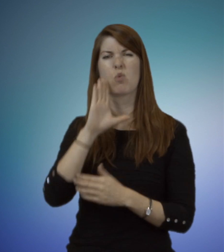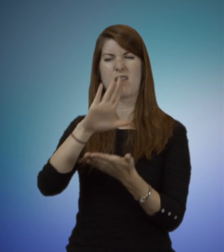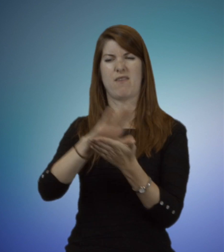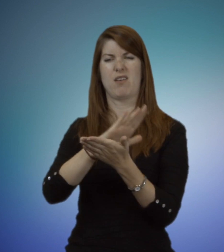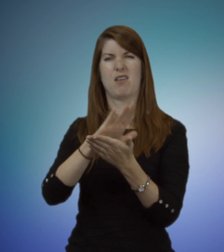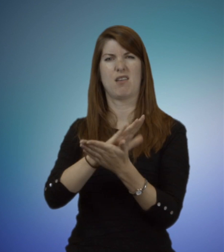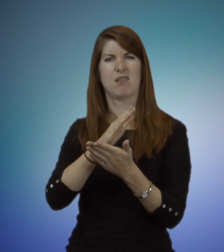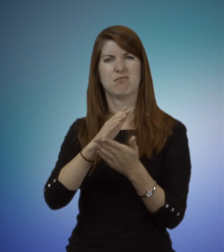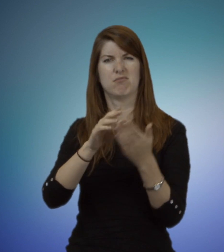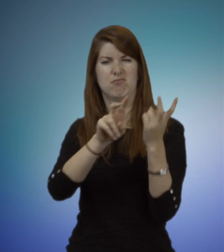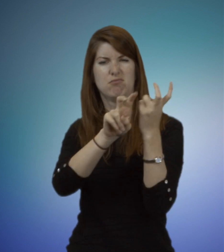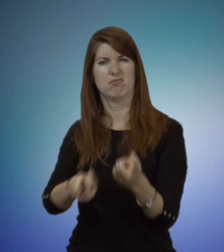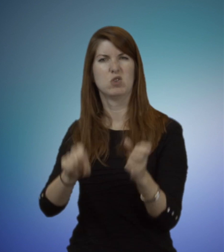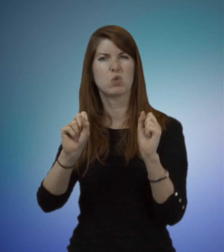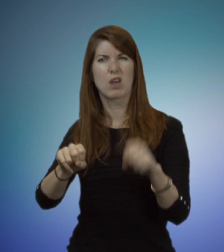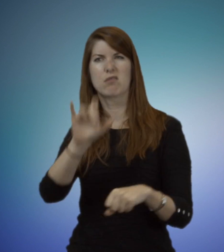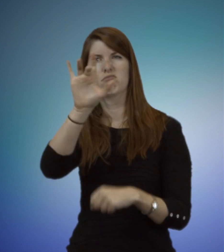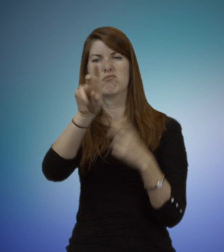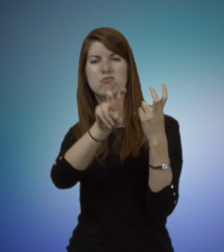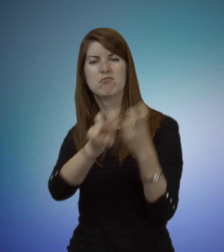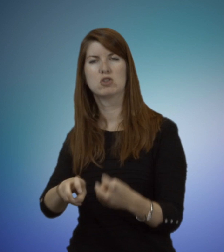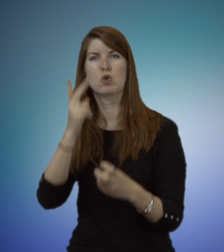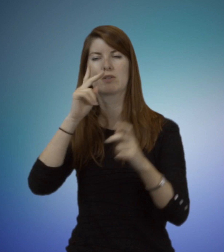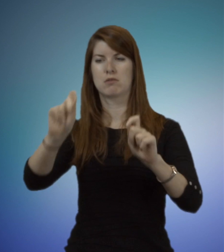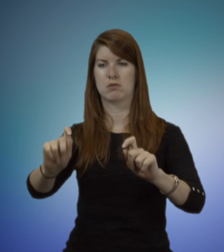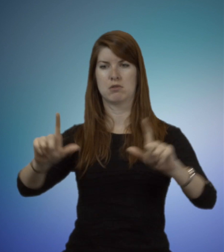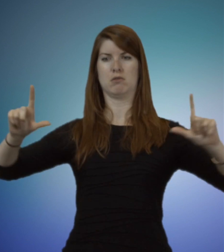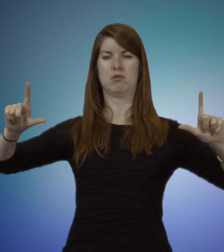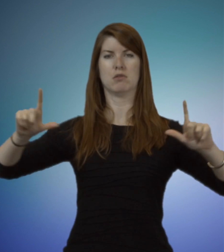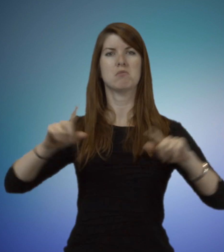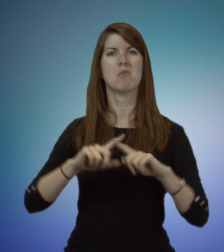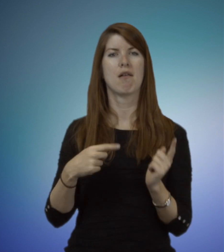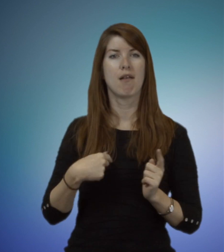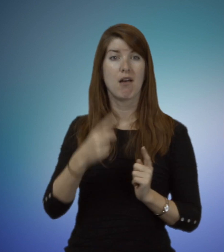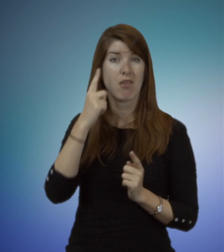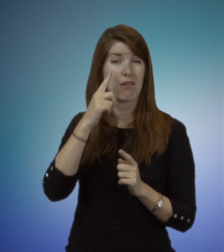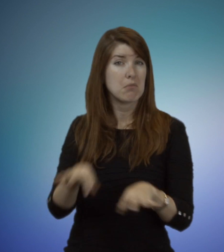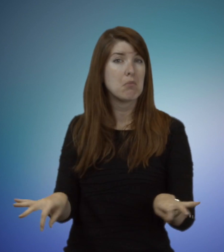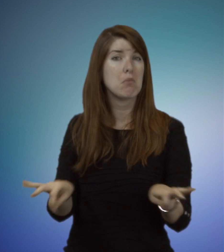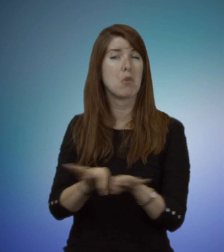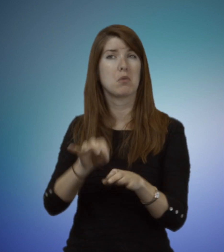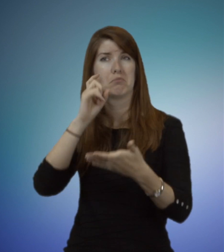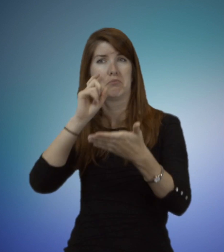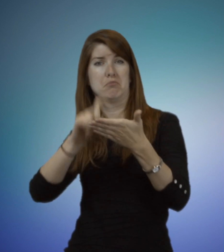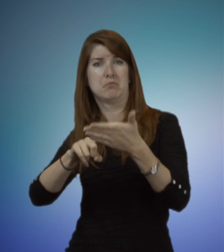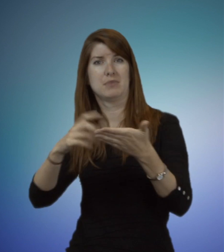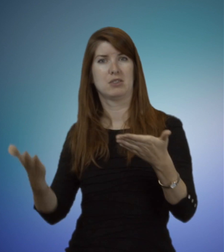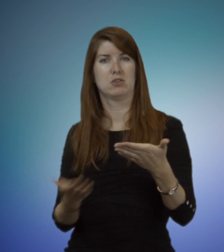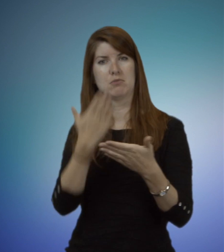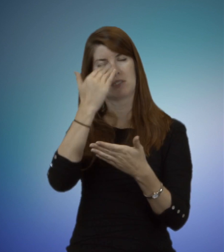but I thought it was really important to note it here, because it specifically discusses speech impairment